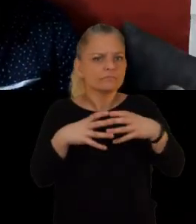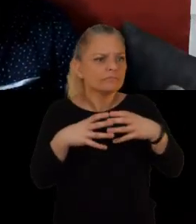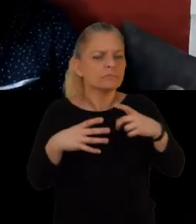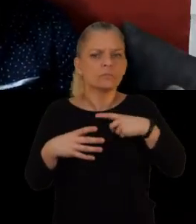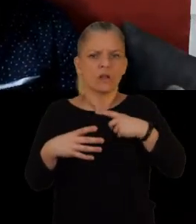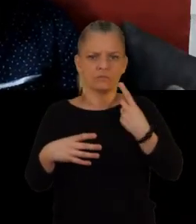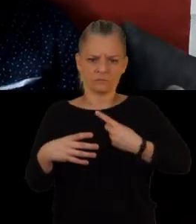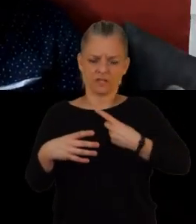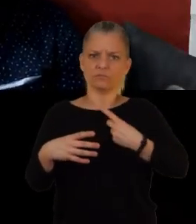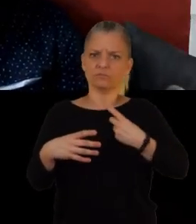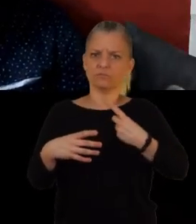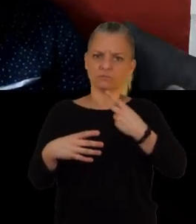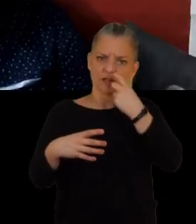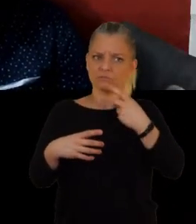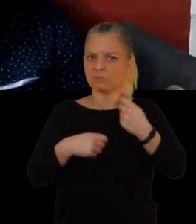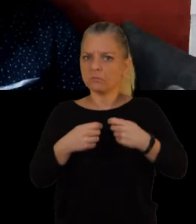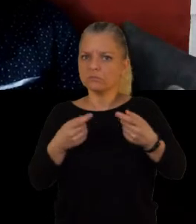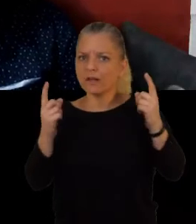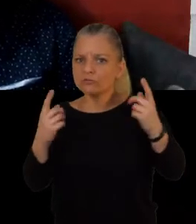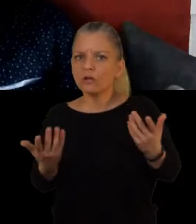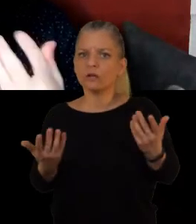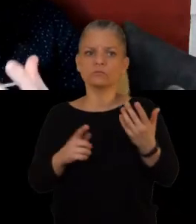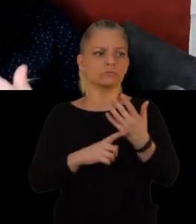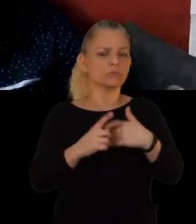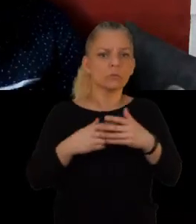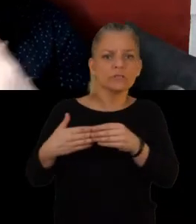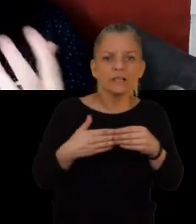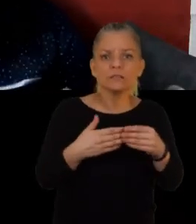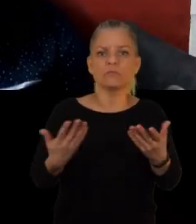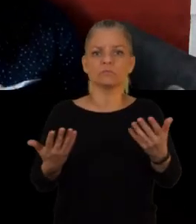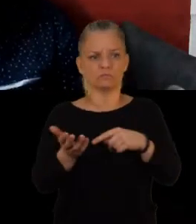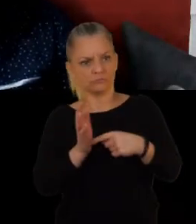where why can't the peers supporters themselves become the managers become the community leaders